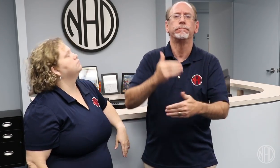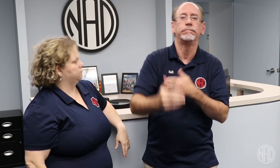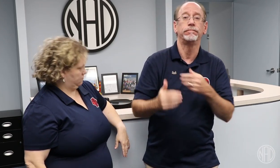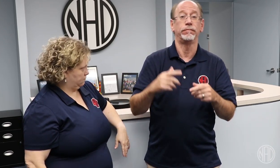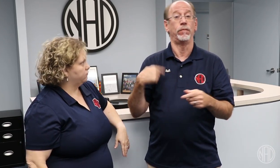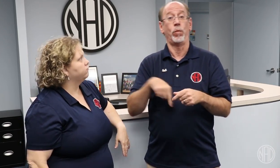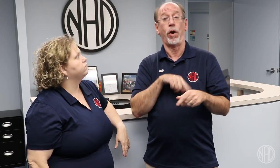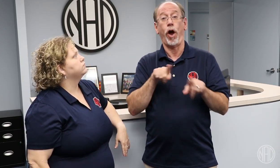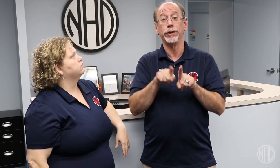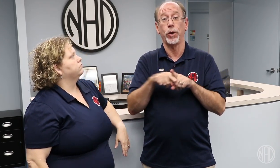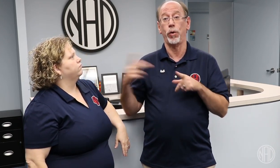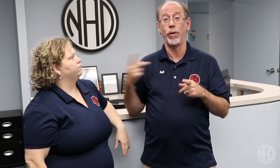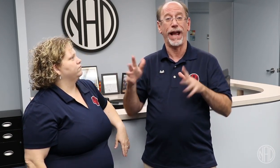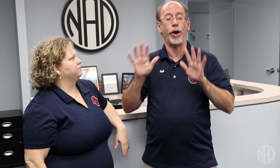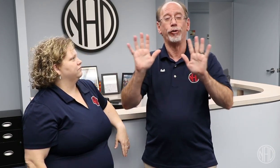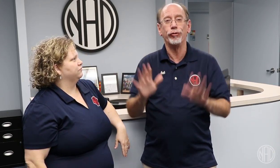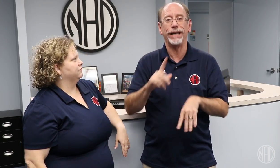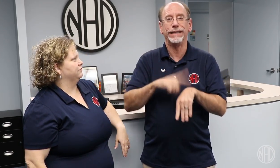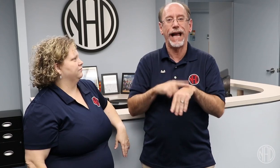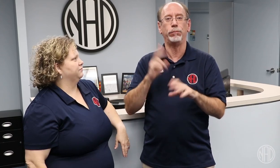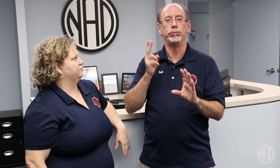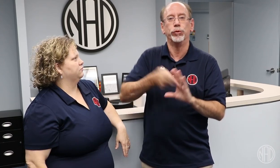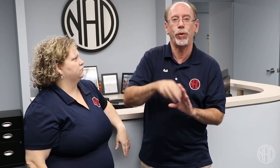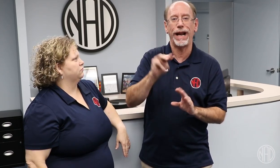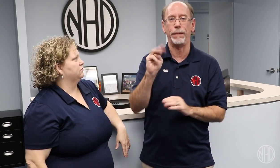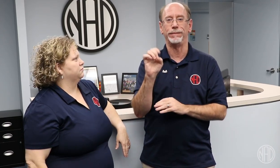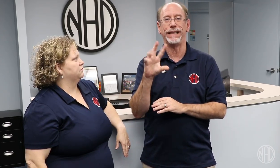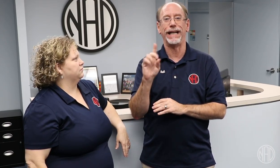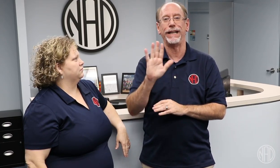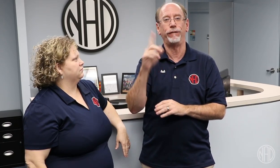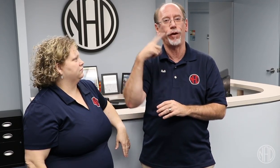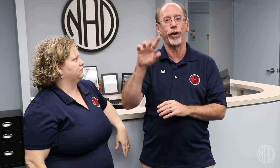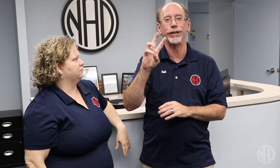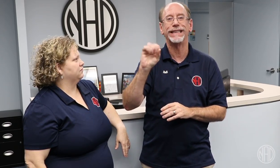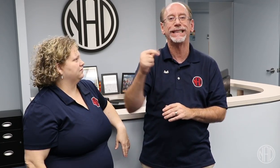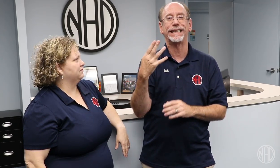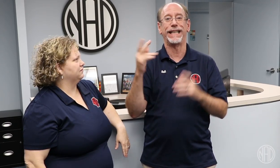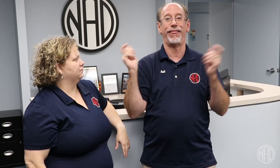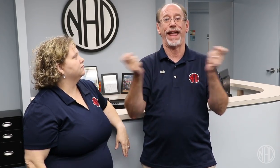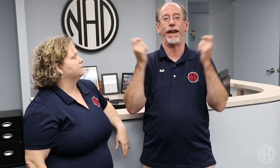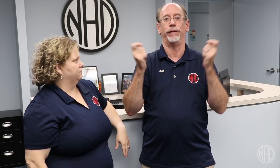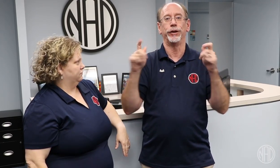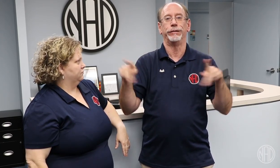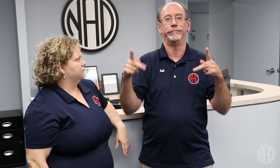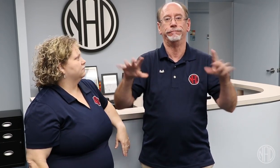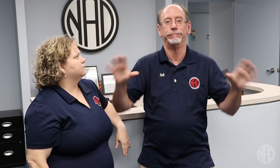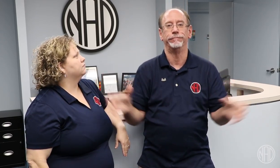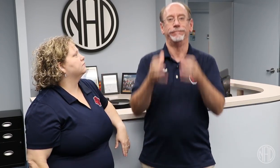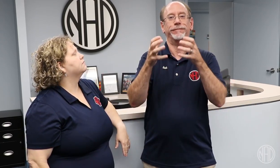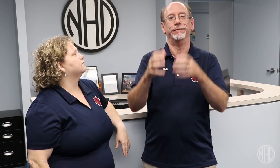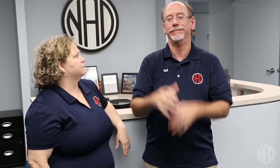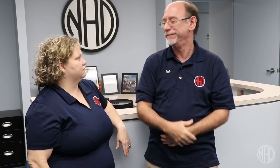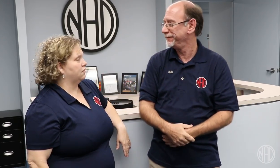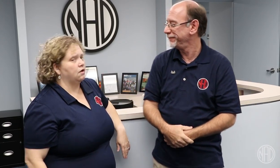In the afternoon, Michelle and I joined MDAD for their 60th Anniversary event.